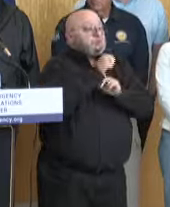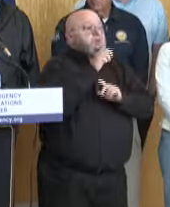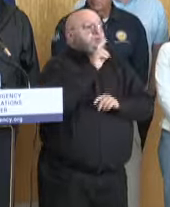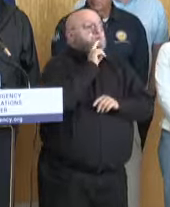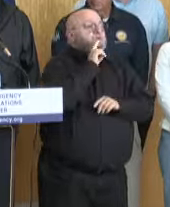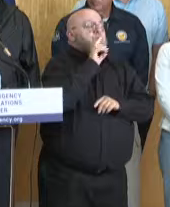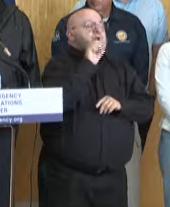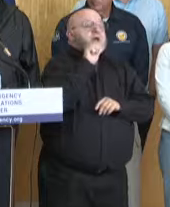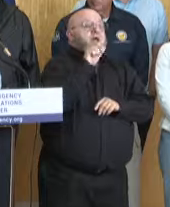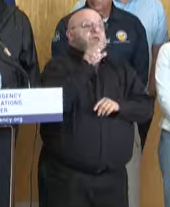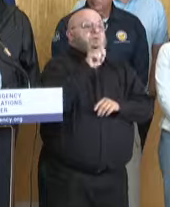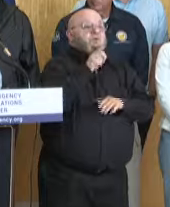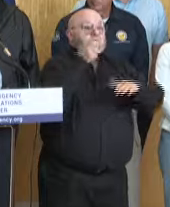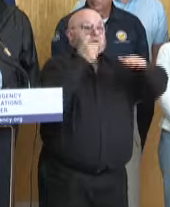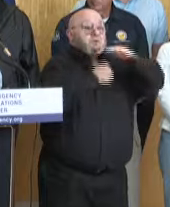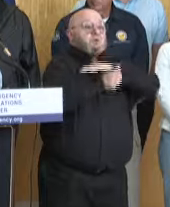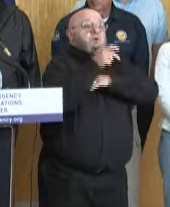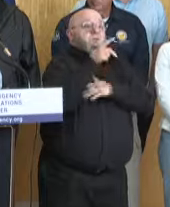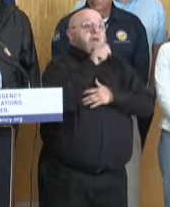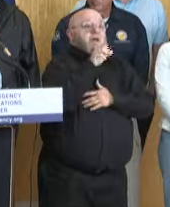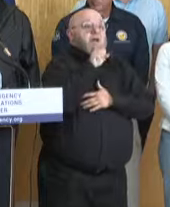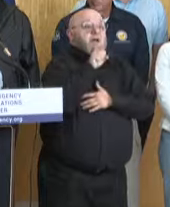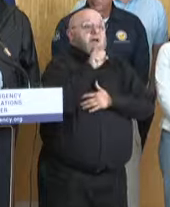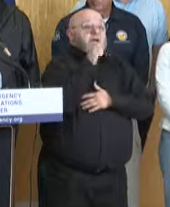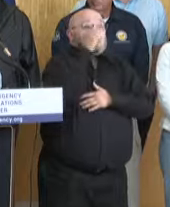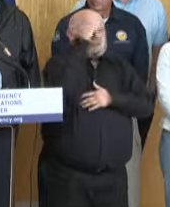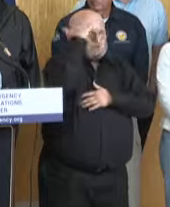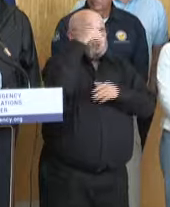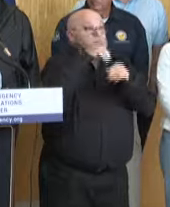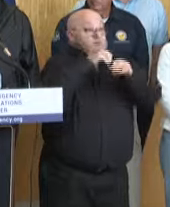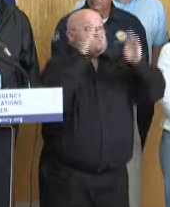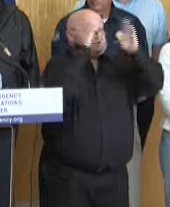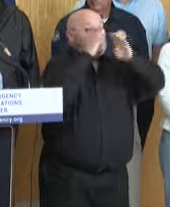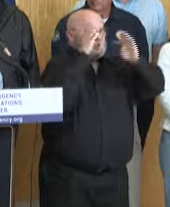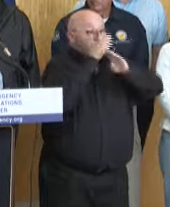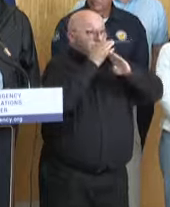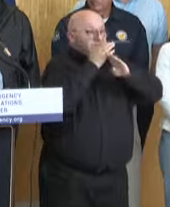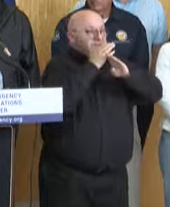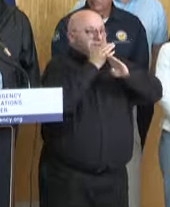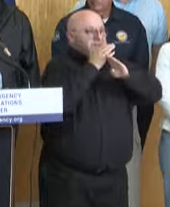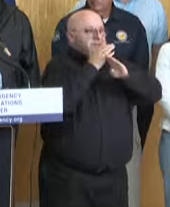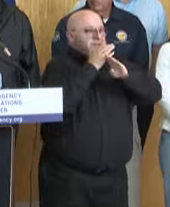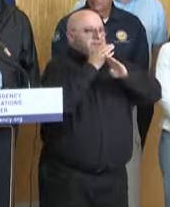HOUSTON, VINO A TRABAJAR ESTA MAÑANA,ÉL VINO POR LA